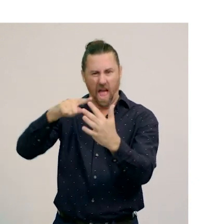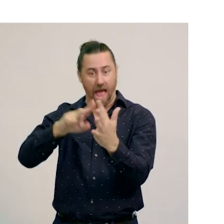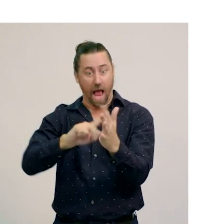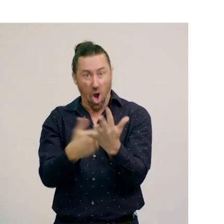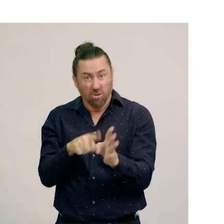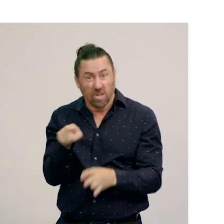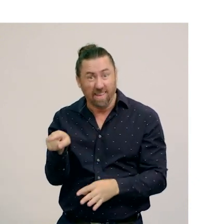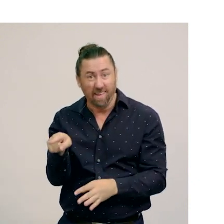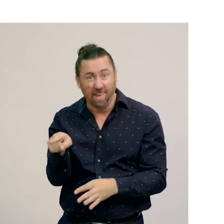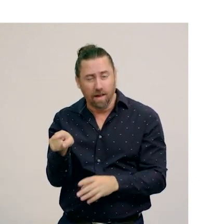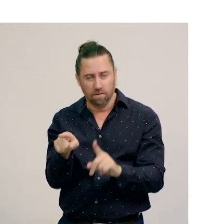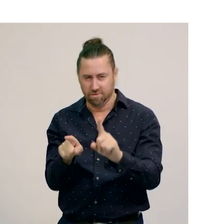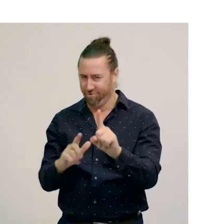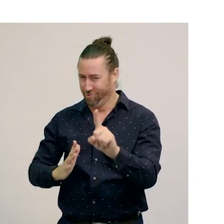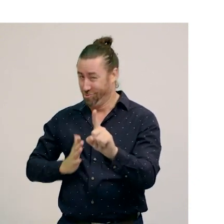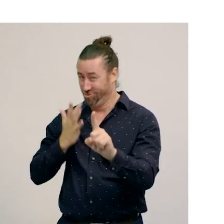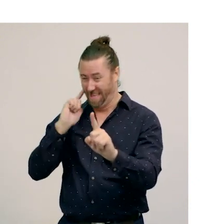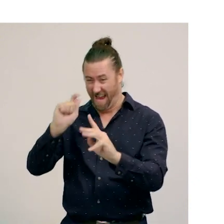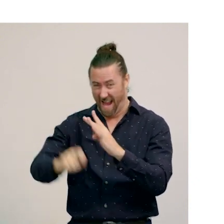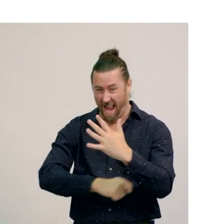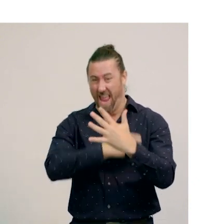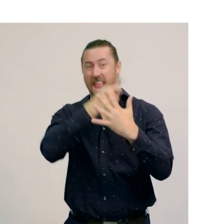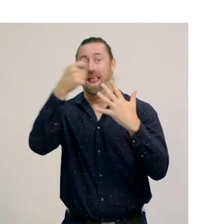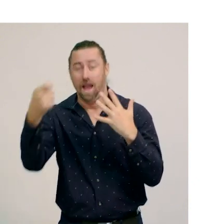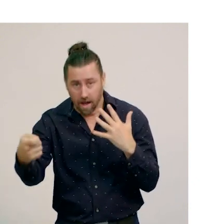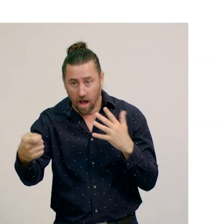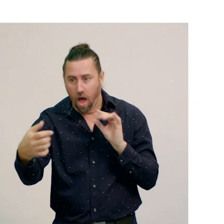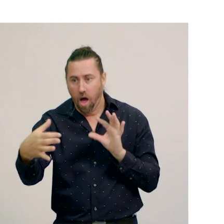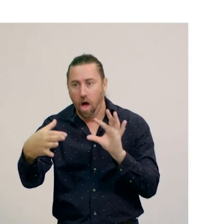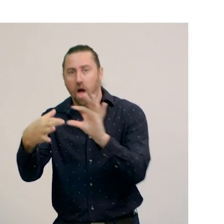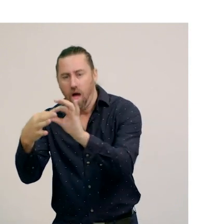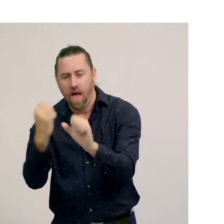This is where it gets interesting. The turbine is connected to a generator,